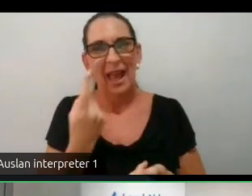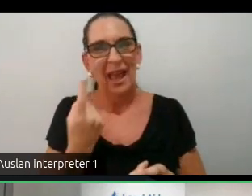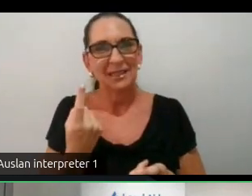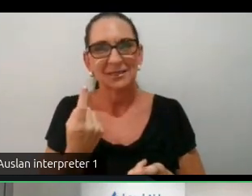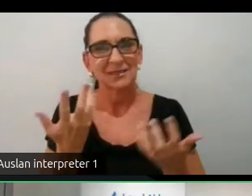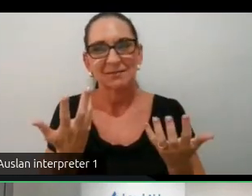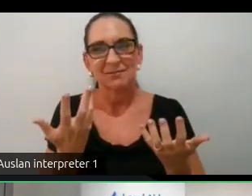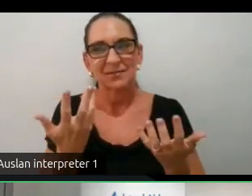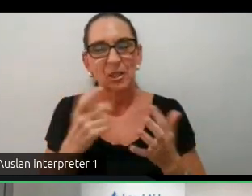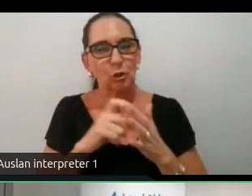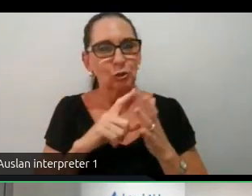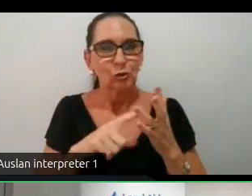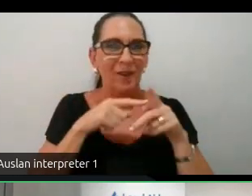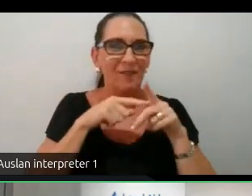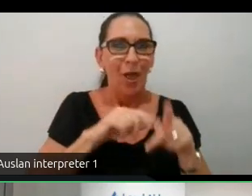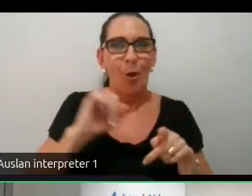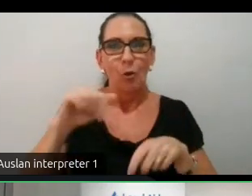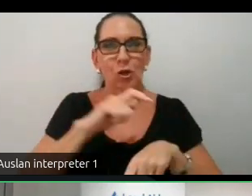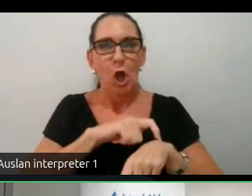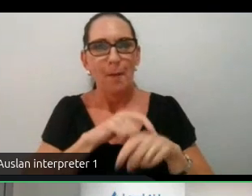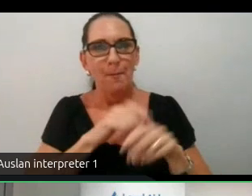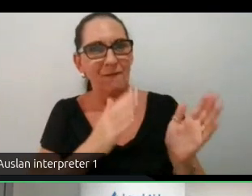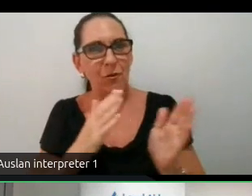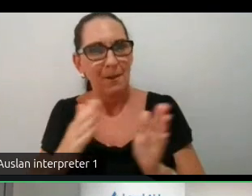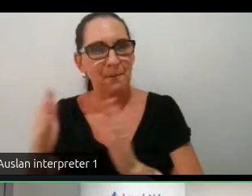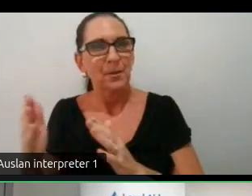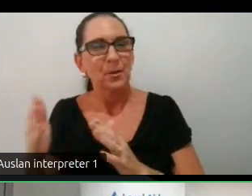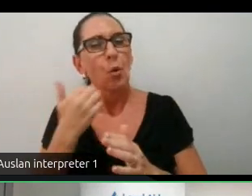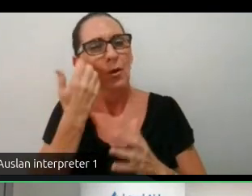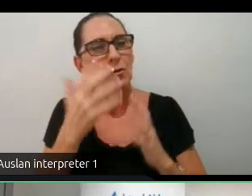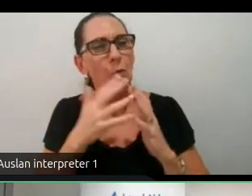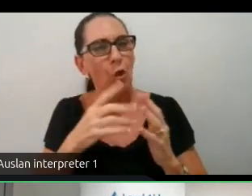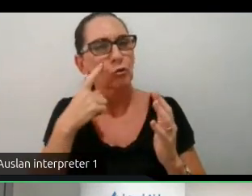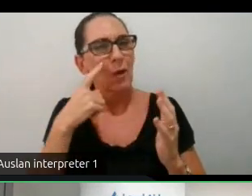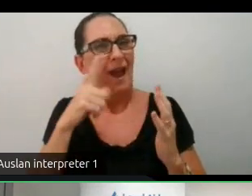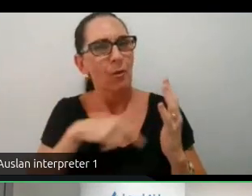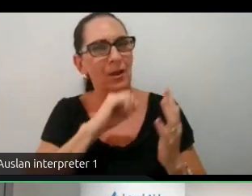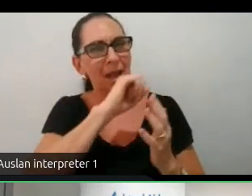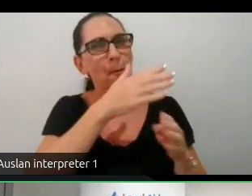we miss. So um that's that's a bit of a flag to always look at the employment side of it as well